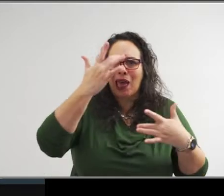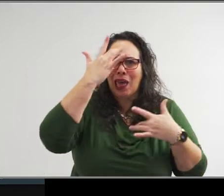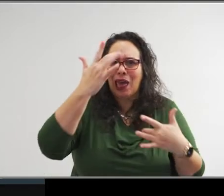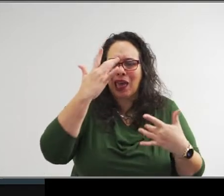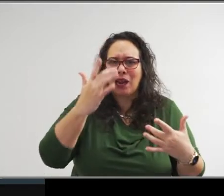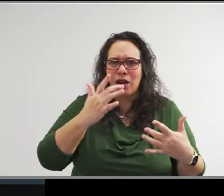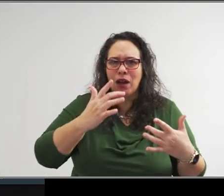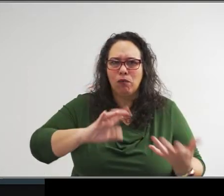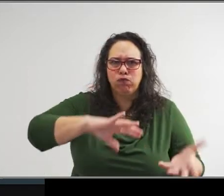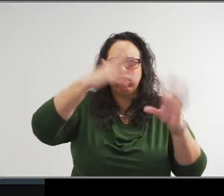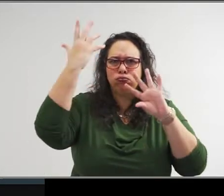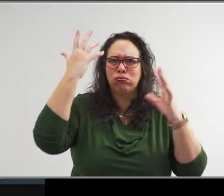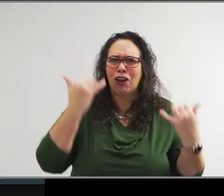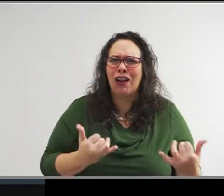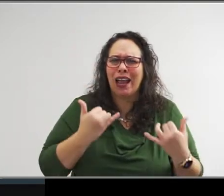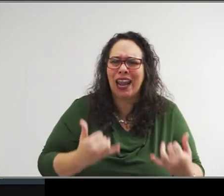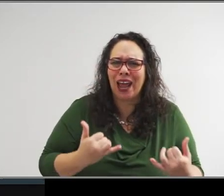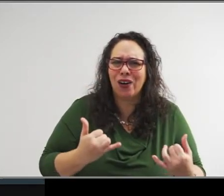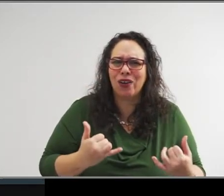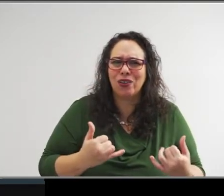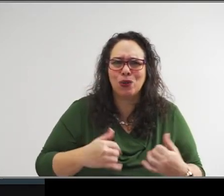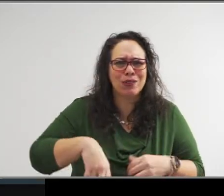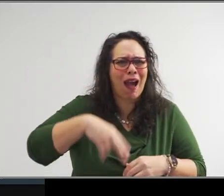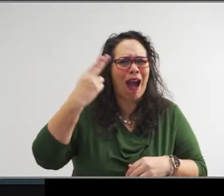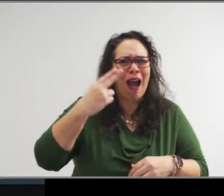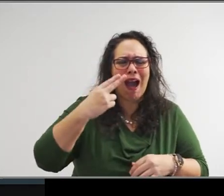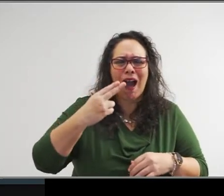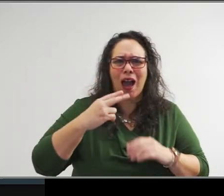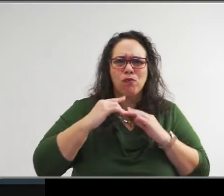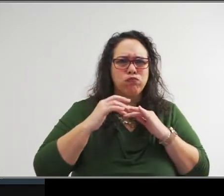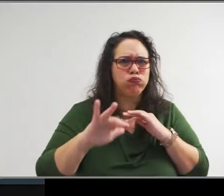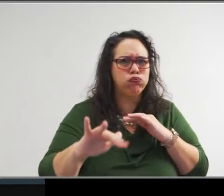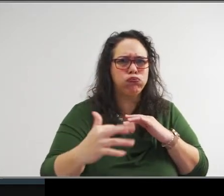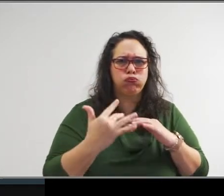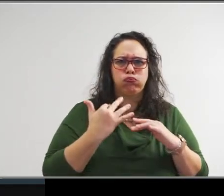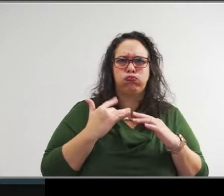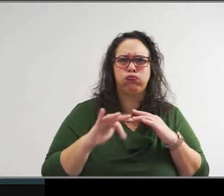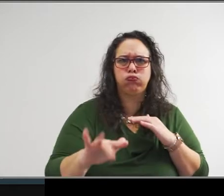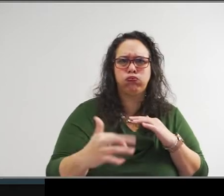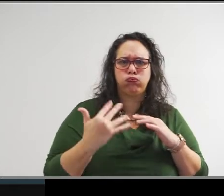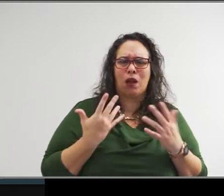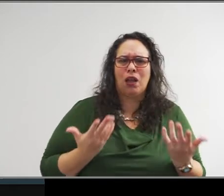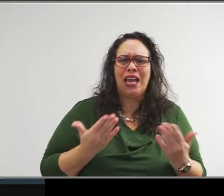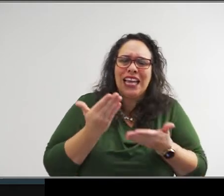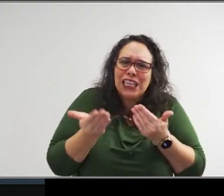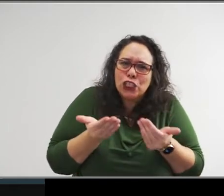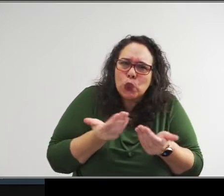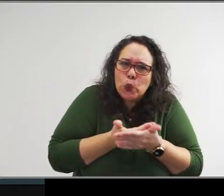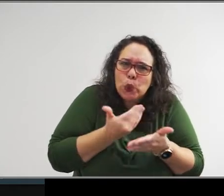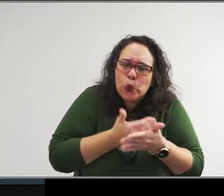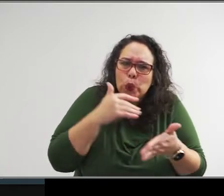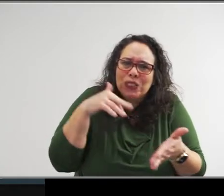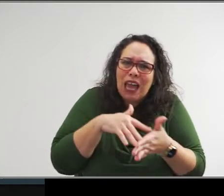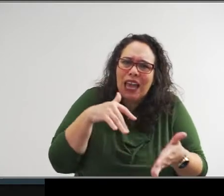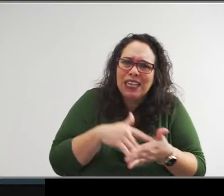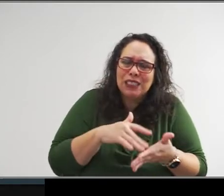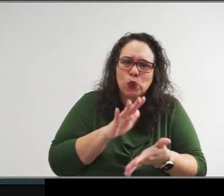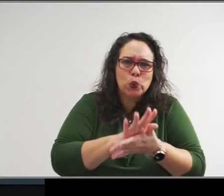which means that there's high transmission there's new studies coming out that schools aren't safe when the transmission is as high